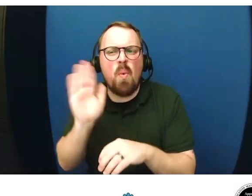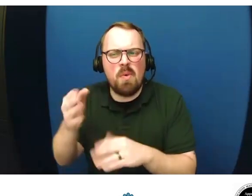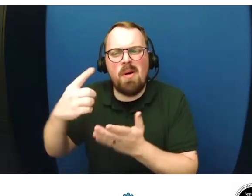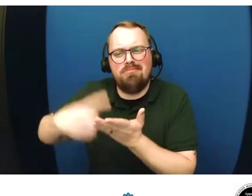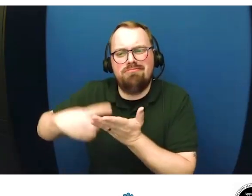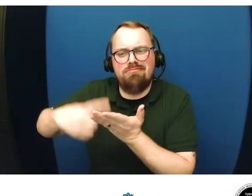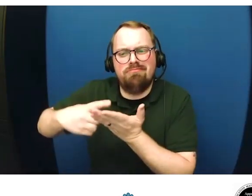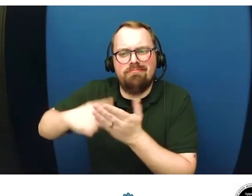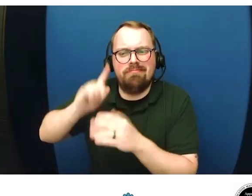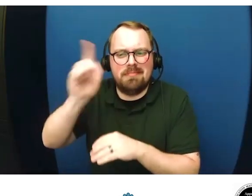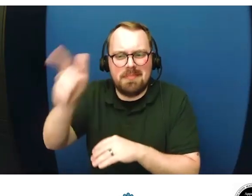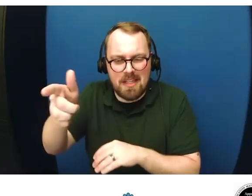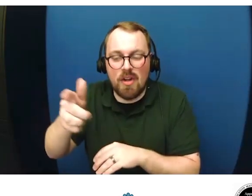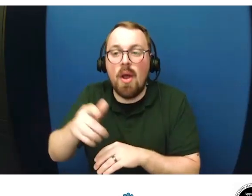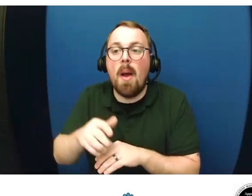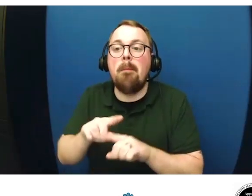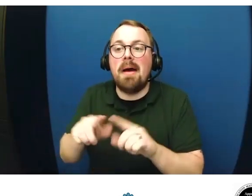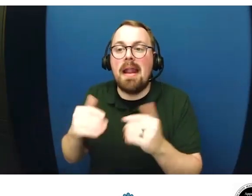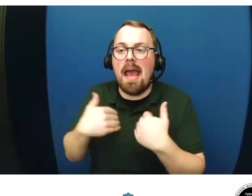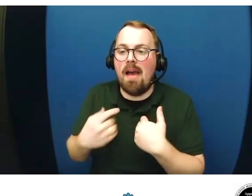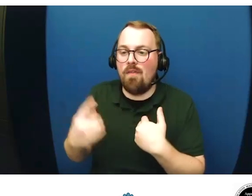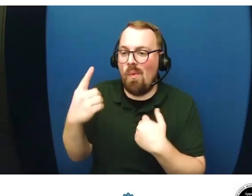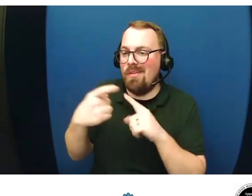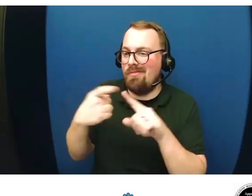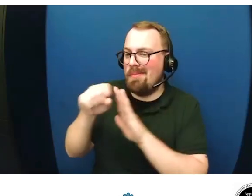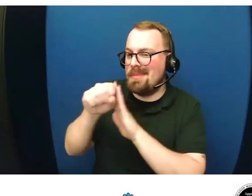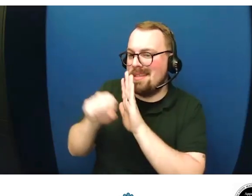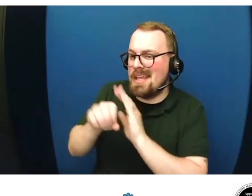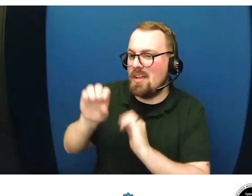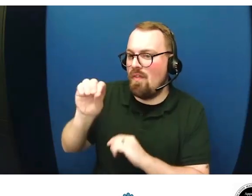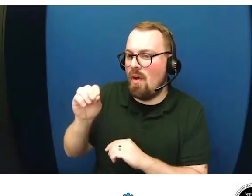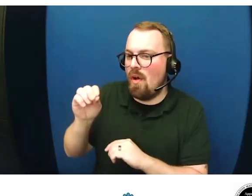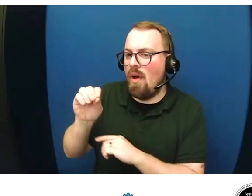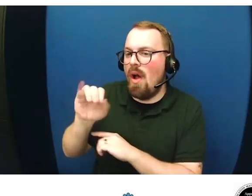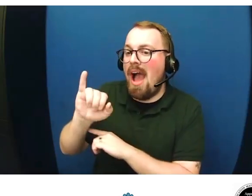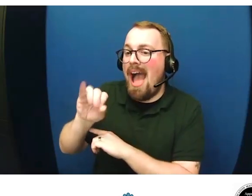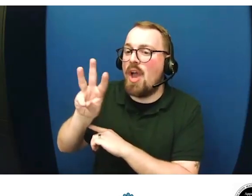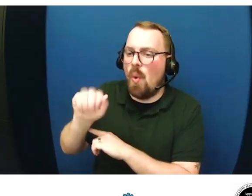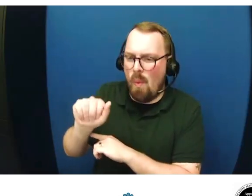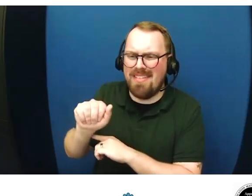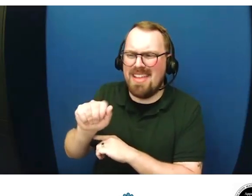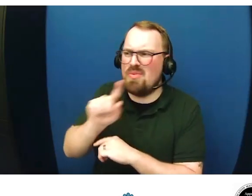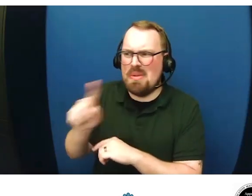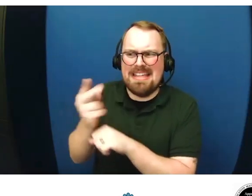at it later. But there's one out of Iowa that's very widely used throughout the United States.